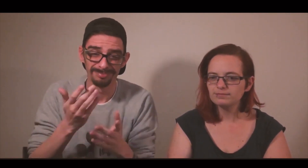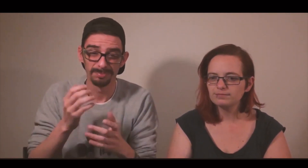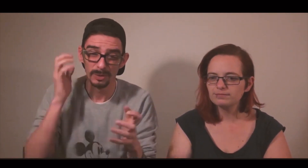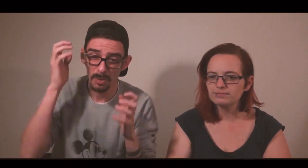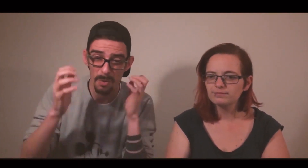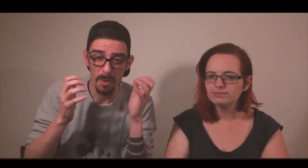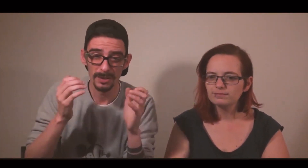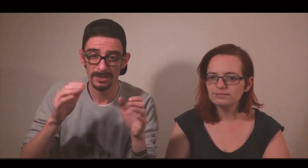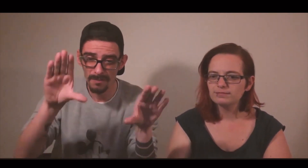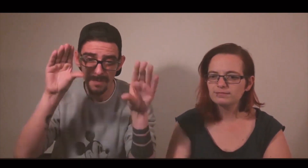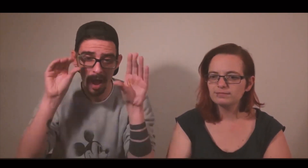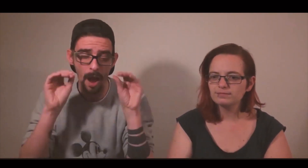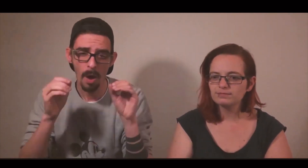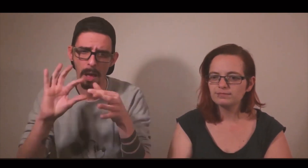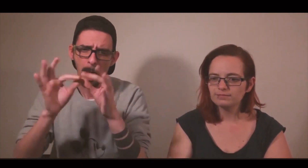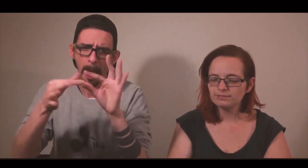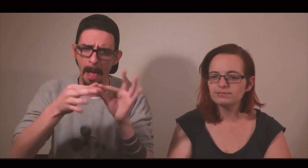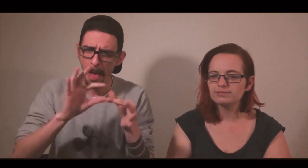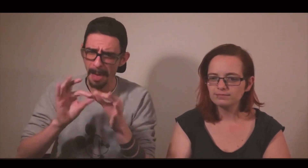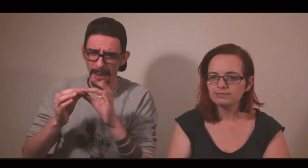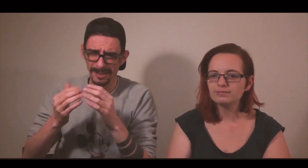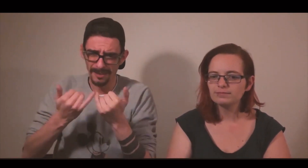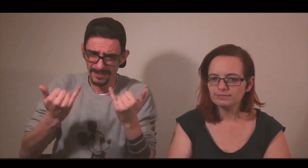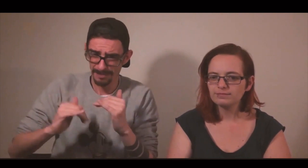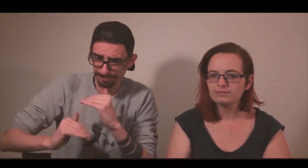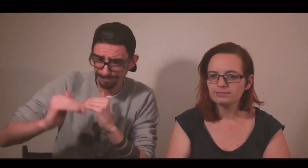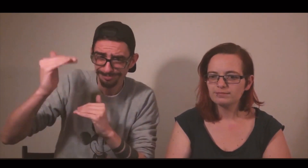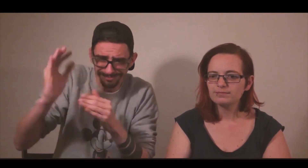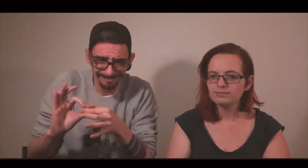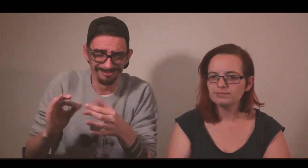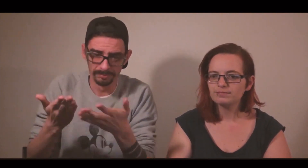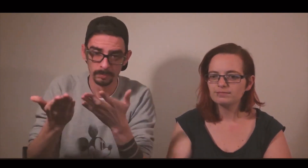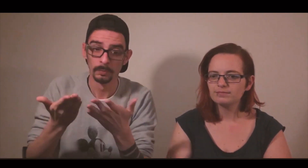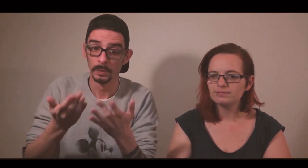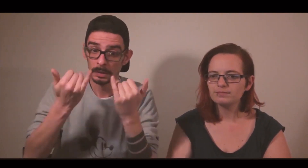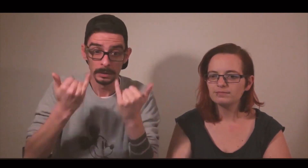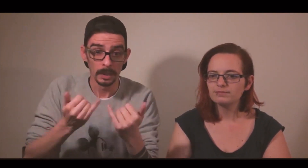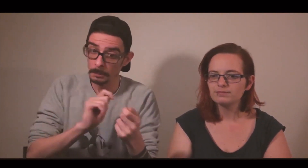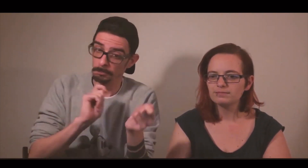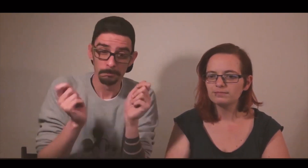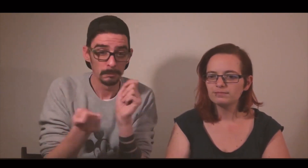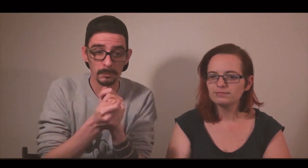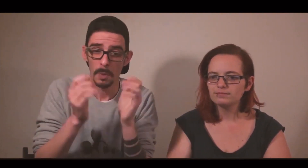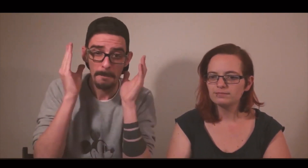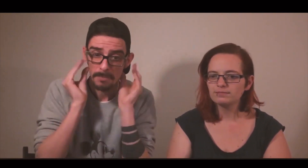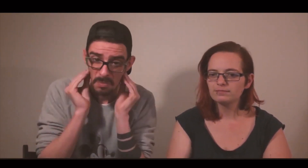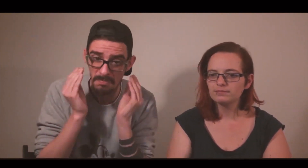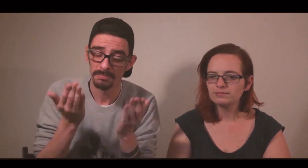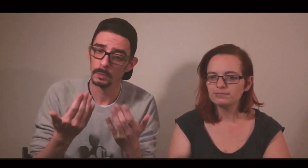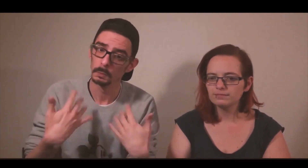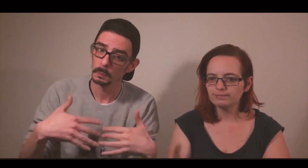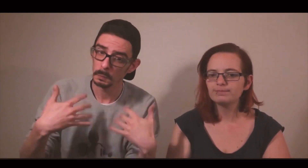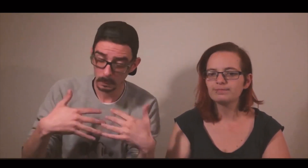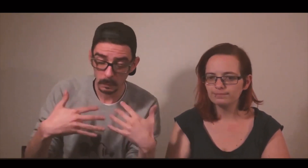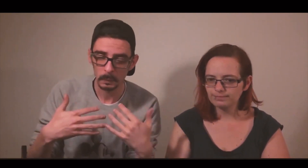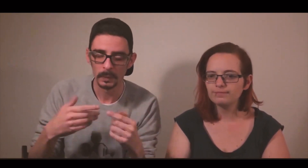His worldviews are linked in every way with sounds and voices but he thinks he is going to loose this access.